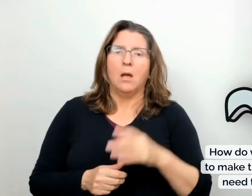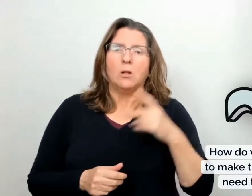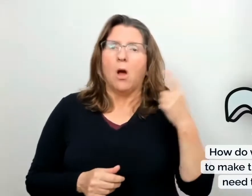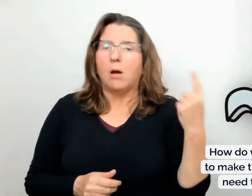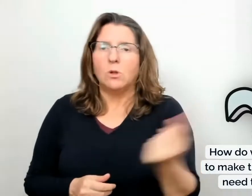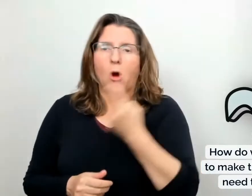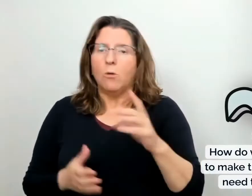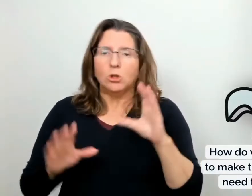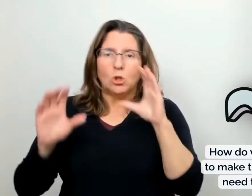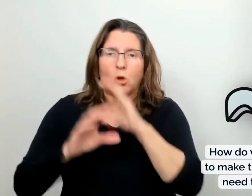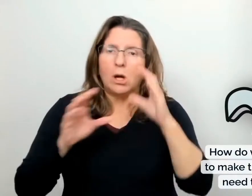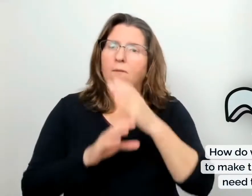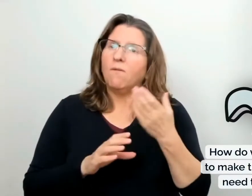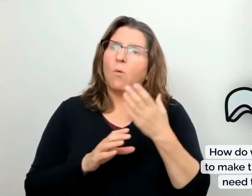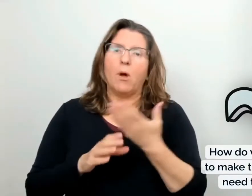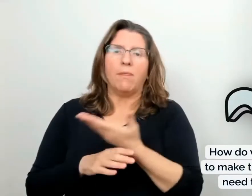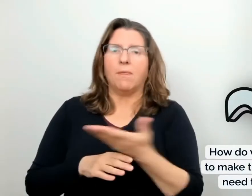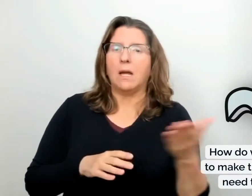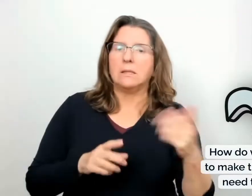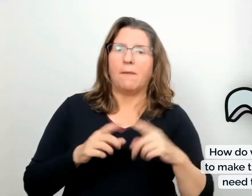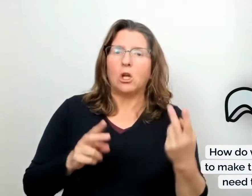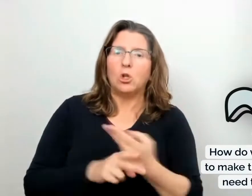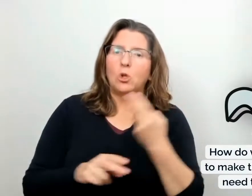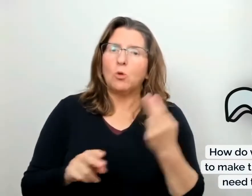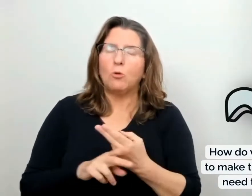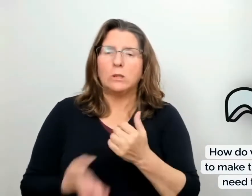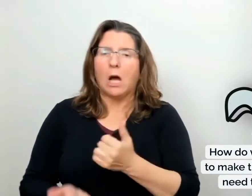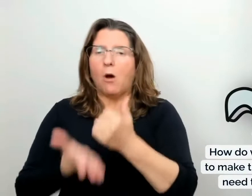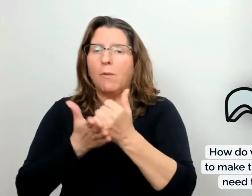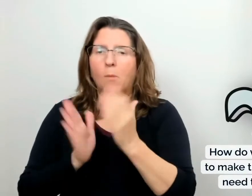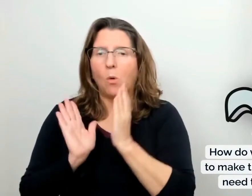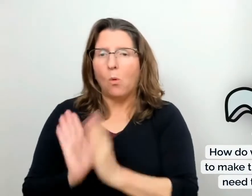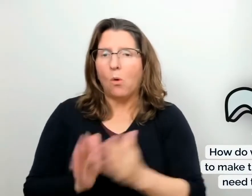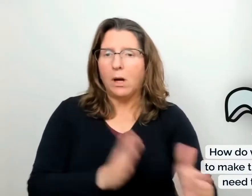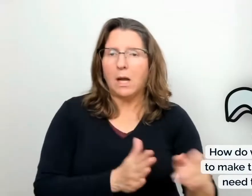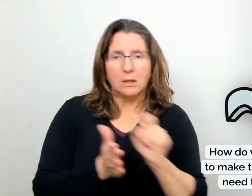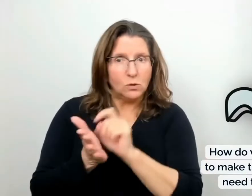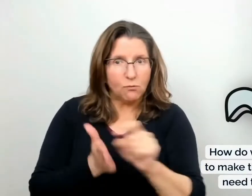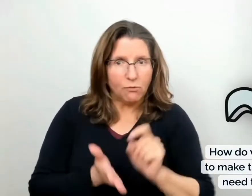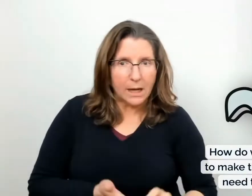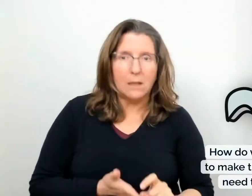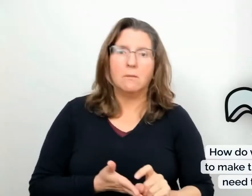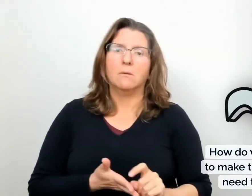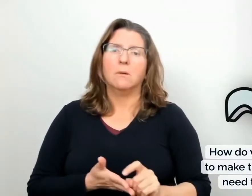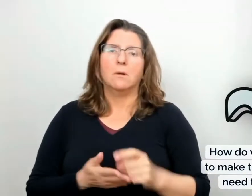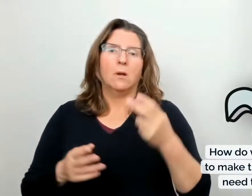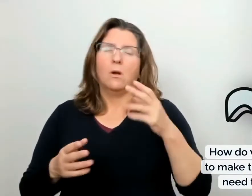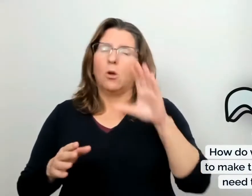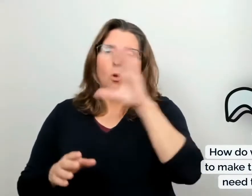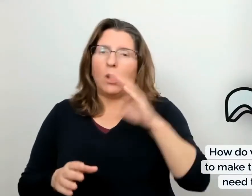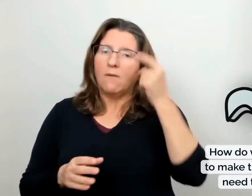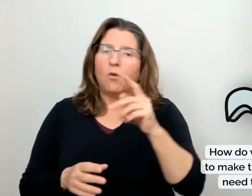In my case, I looked for tools they could use to help them organize their writing.